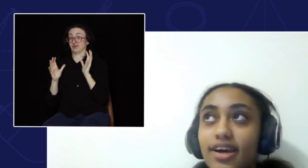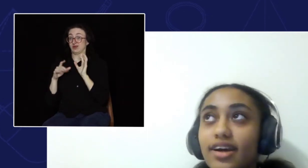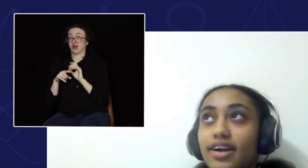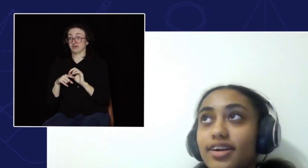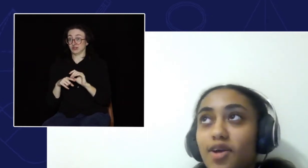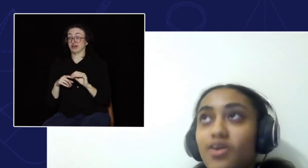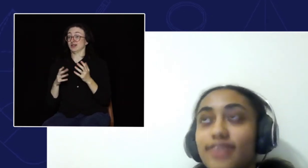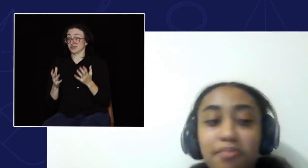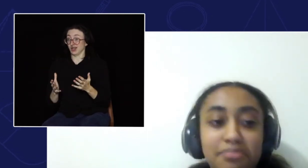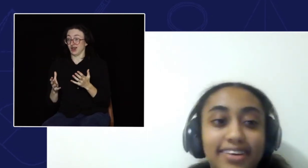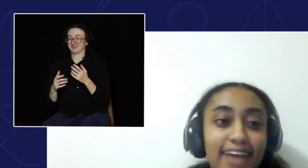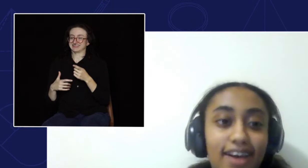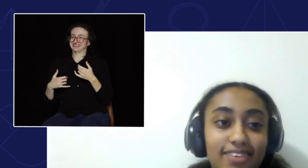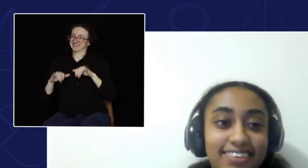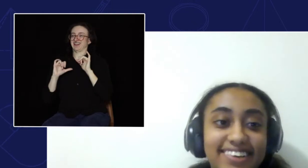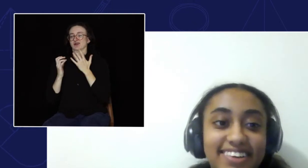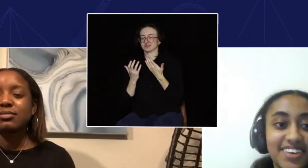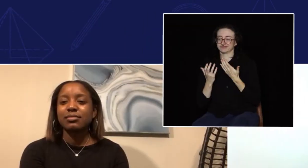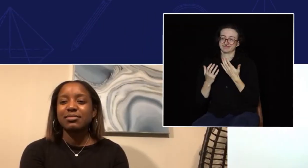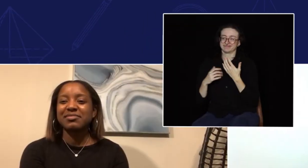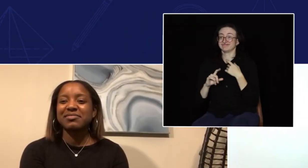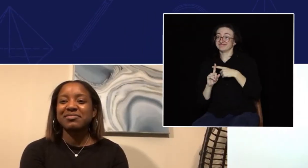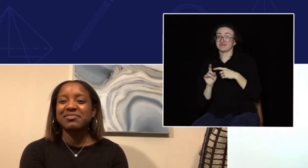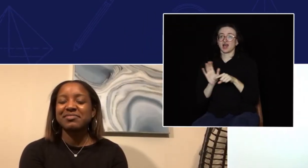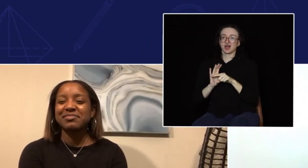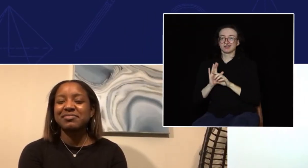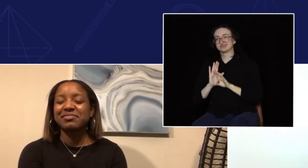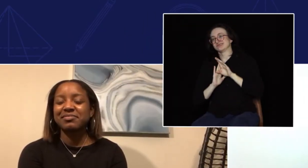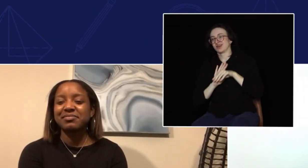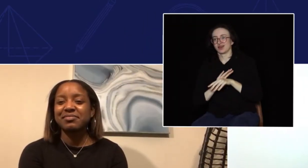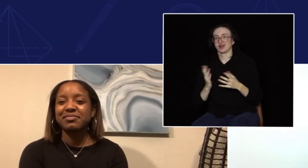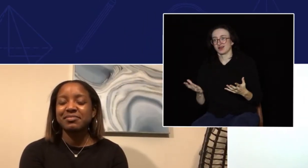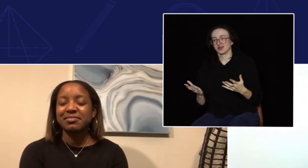there was ups and downs just taking that class, it's like